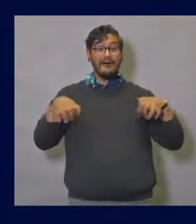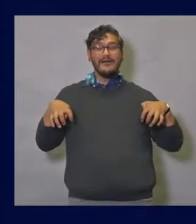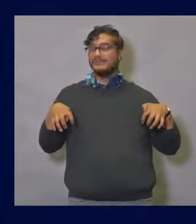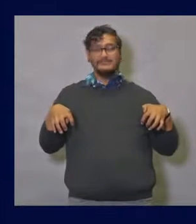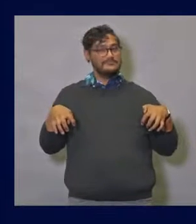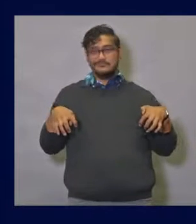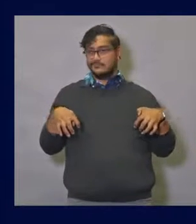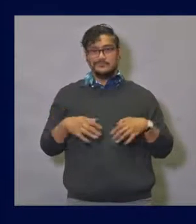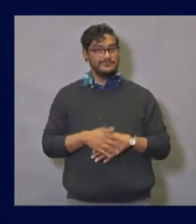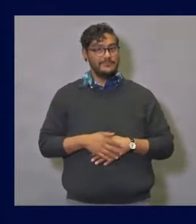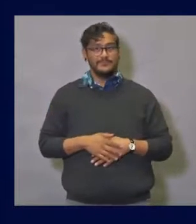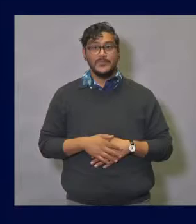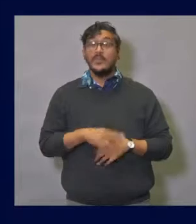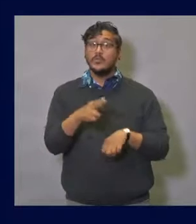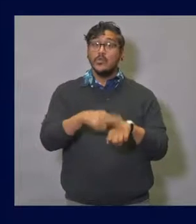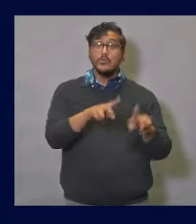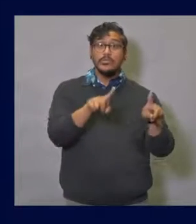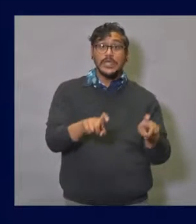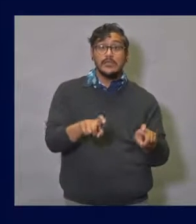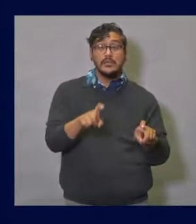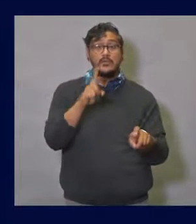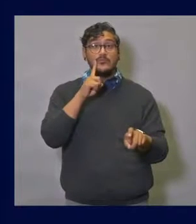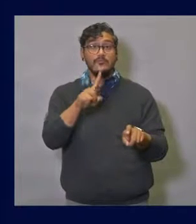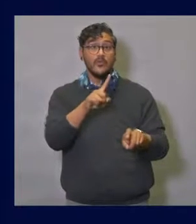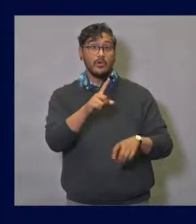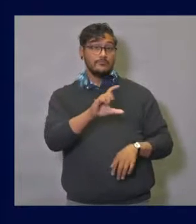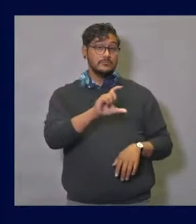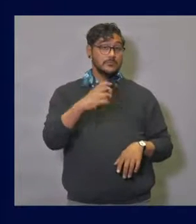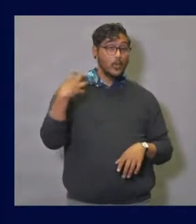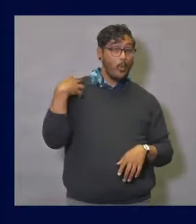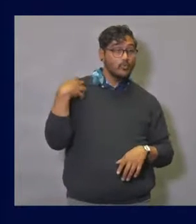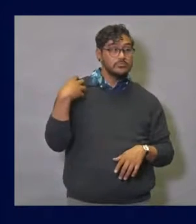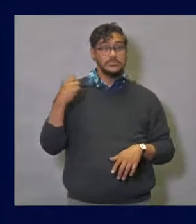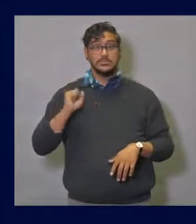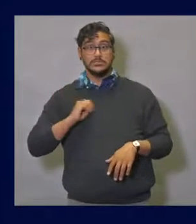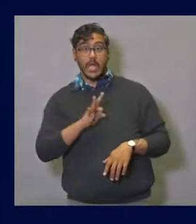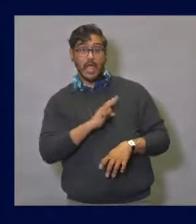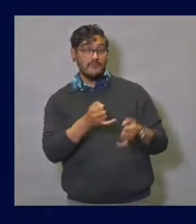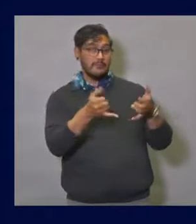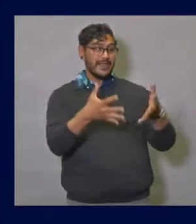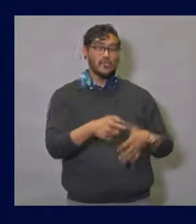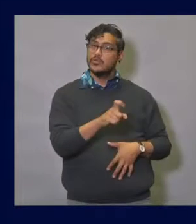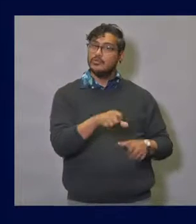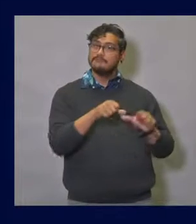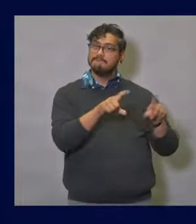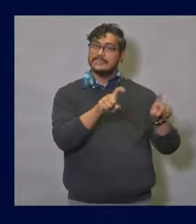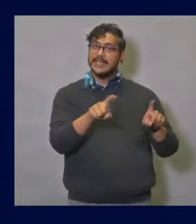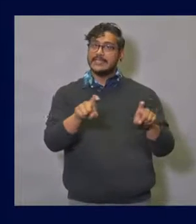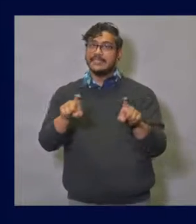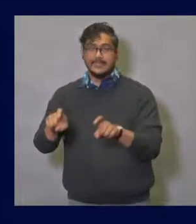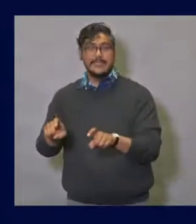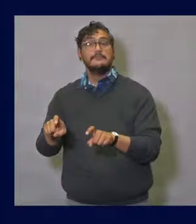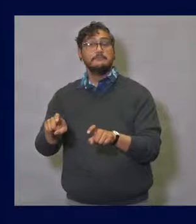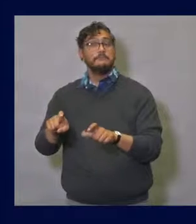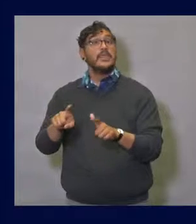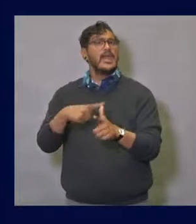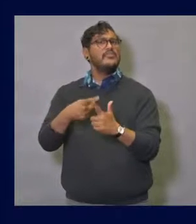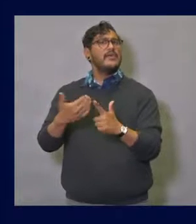INCLUDING COMPETITIONS, REGULAR